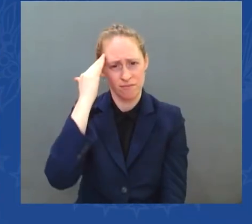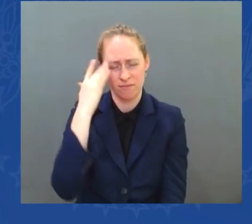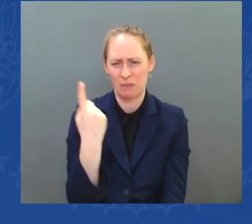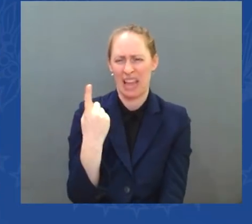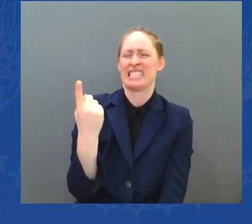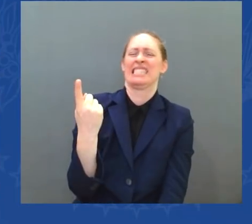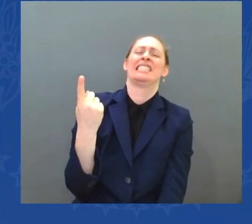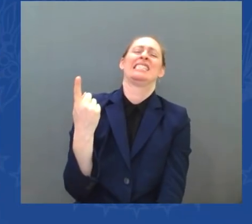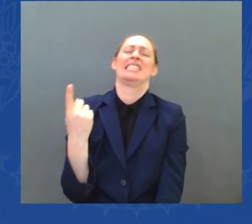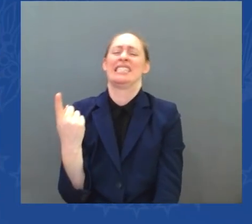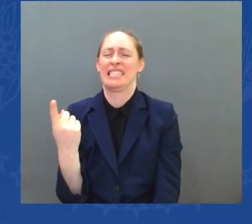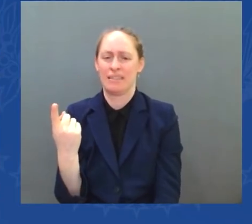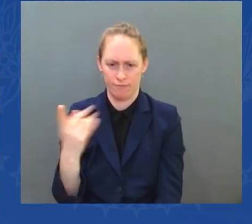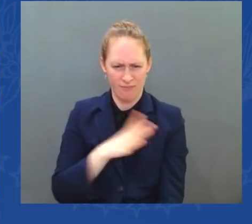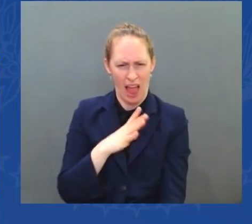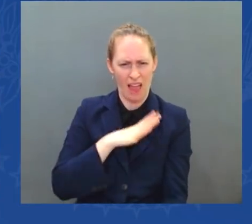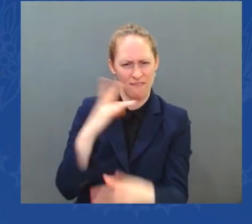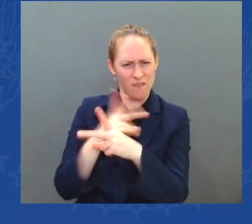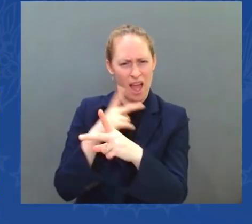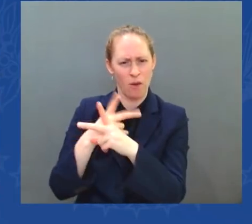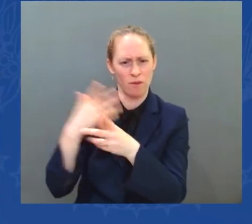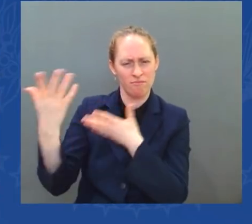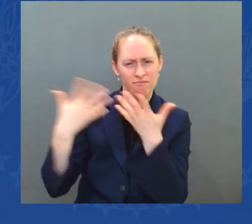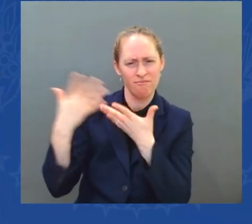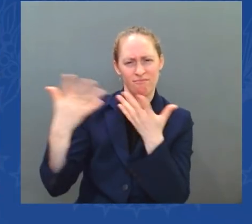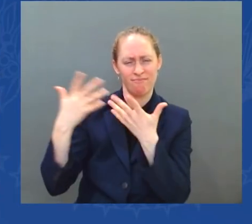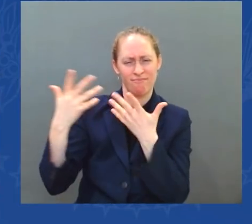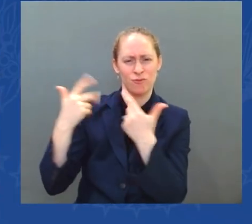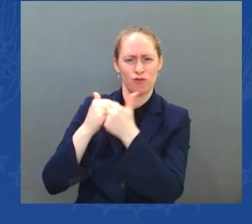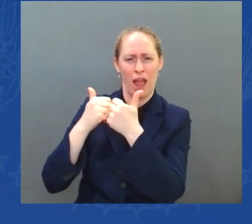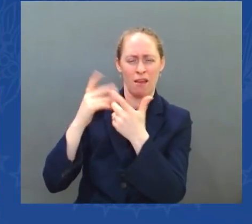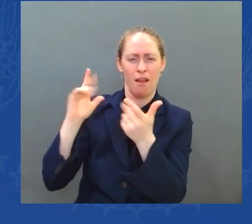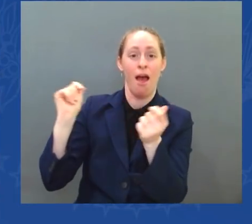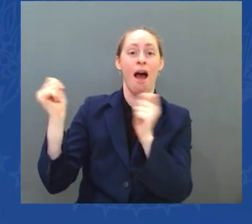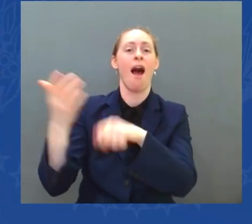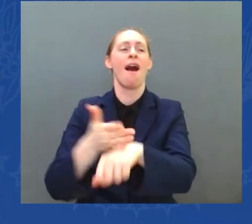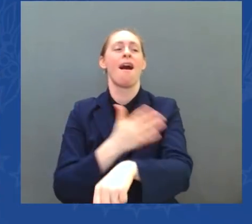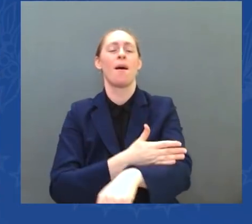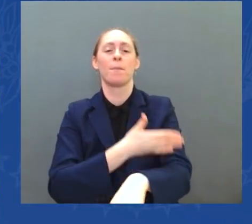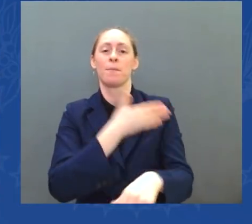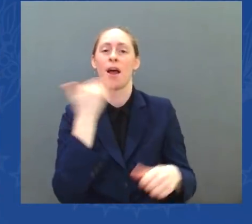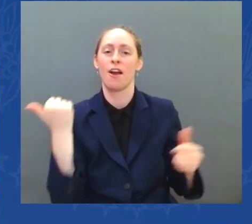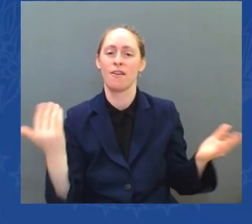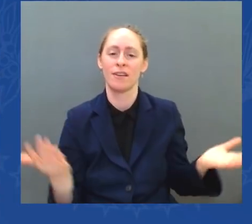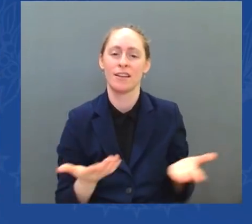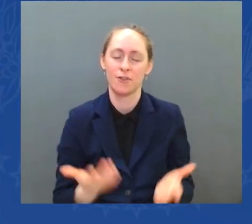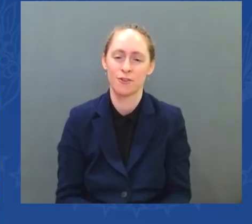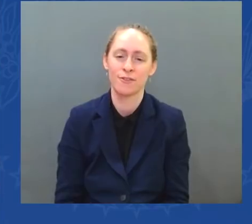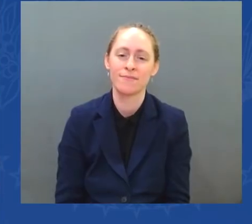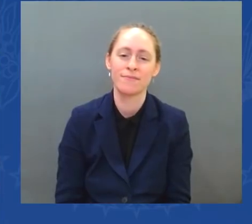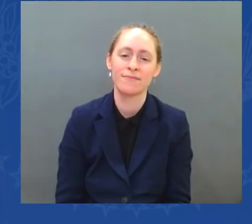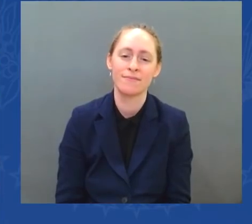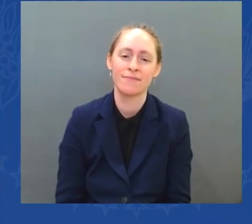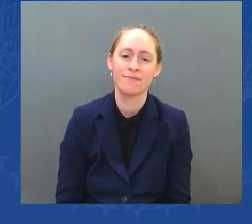because that's who we've been; that's who we are. And we can do this, still grow the economy,